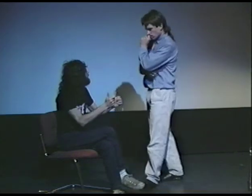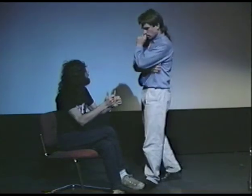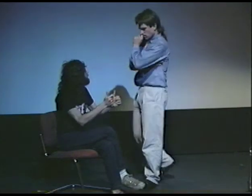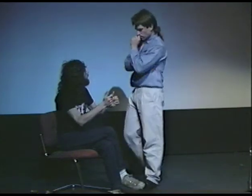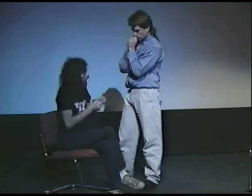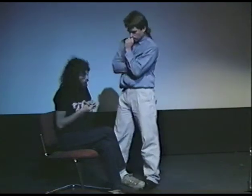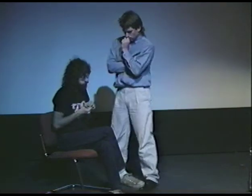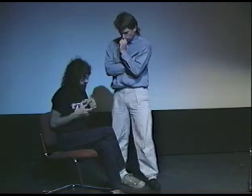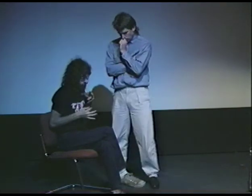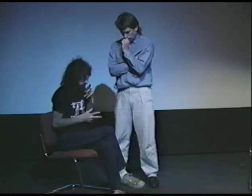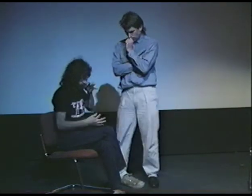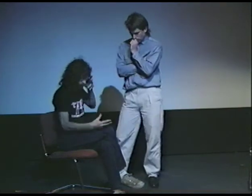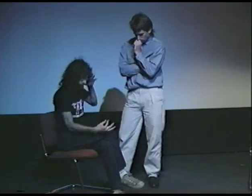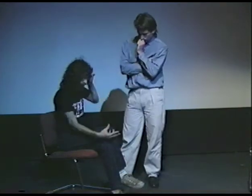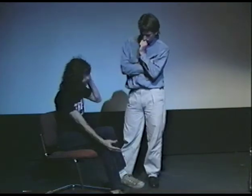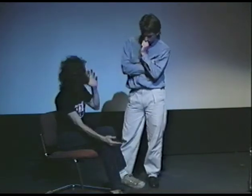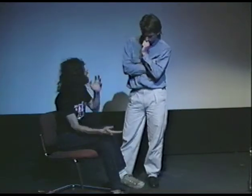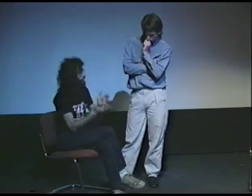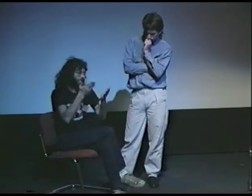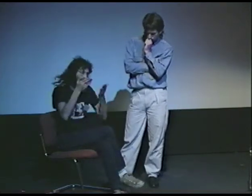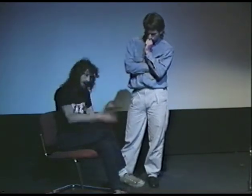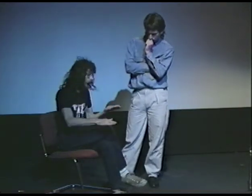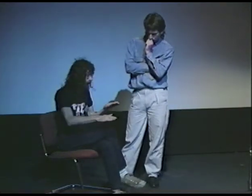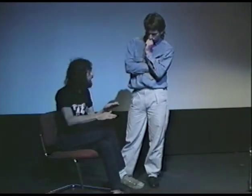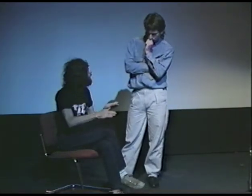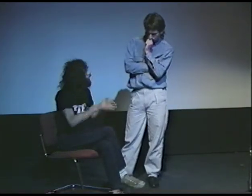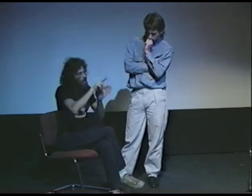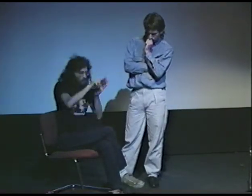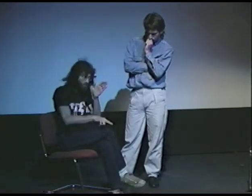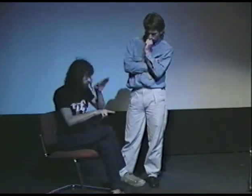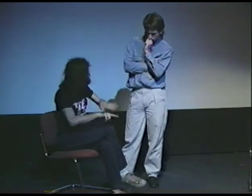that happening in like speeded-up motion and show